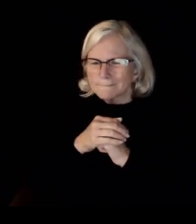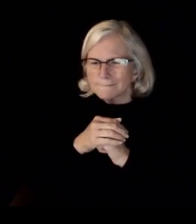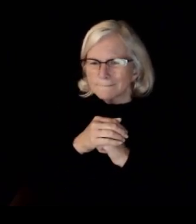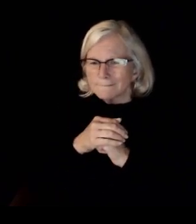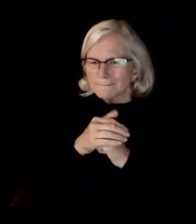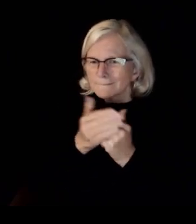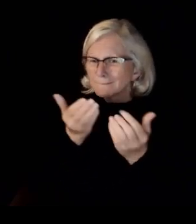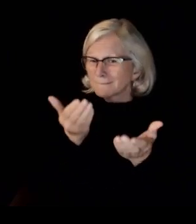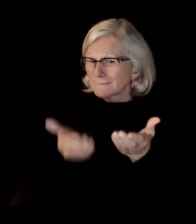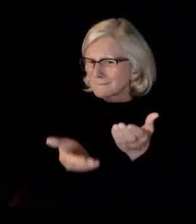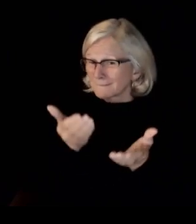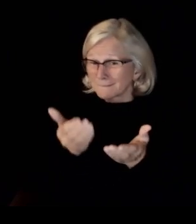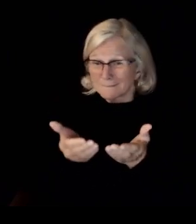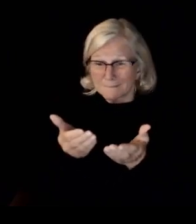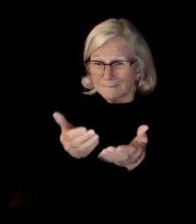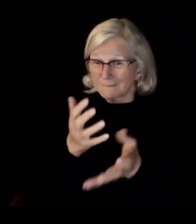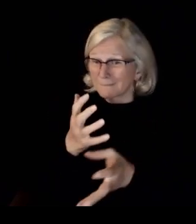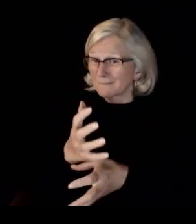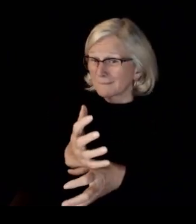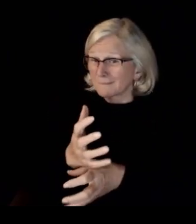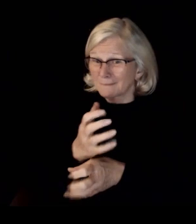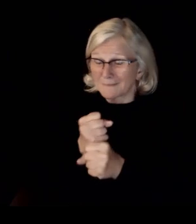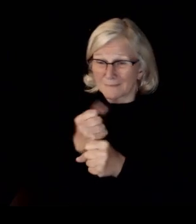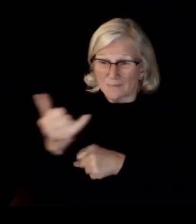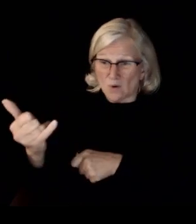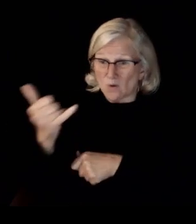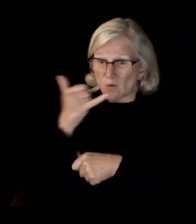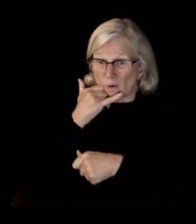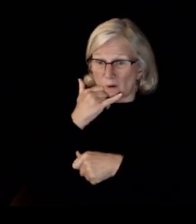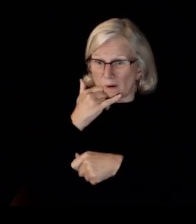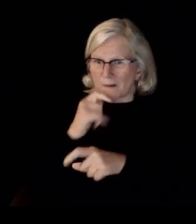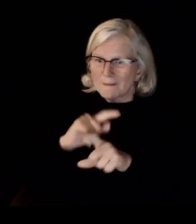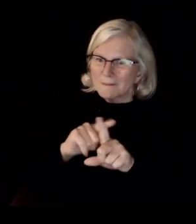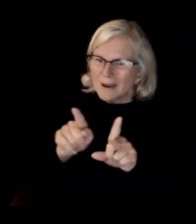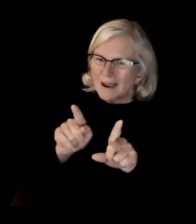that our message to you would have changed which is you know you need to isolate you